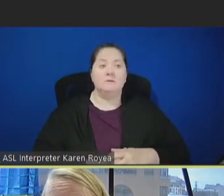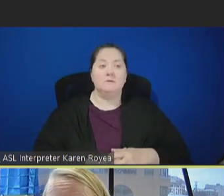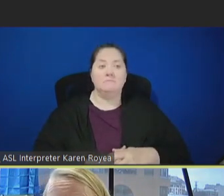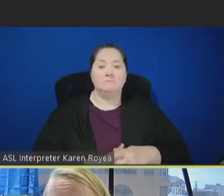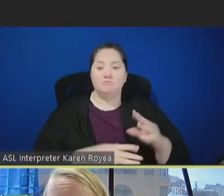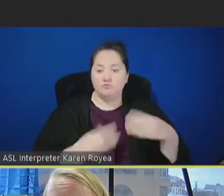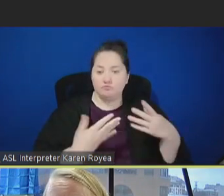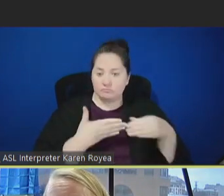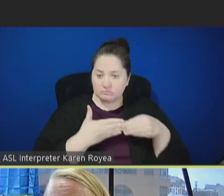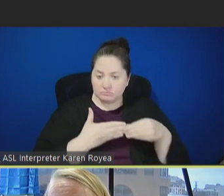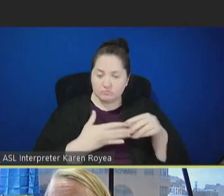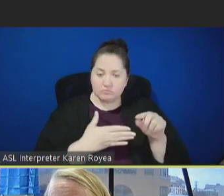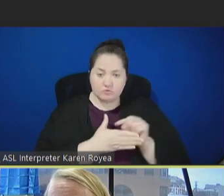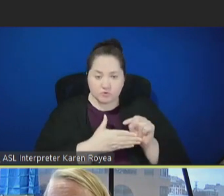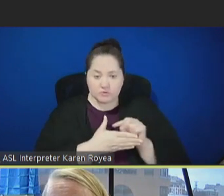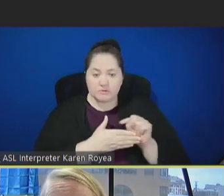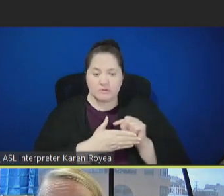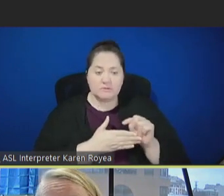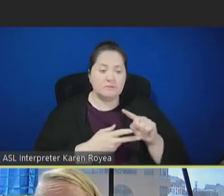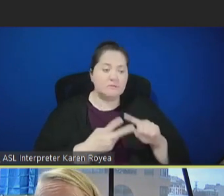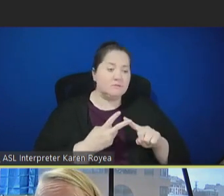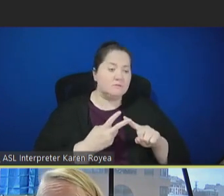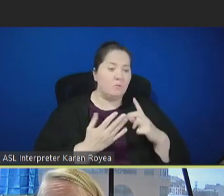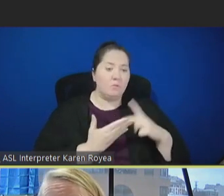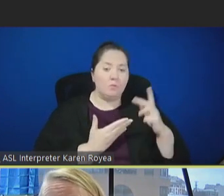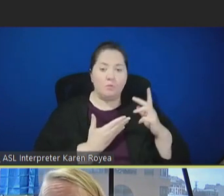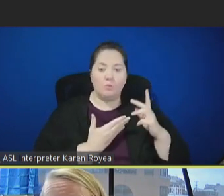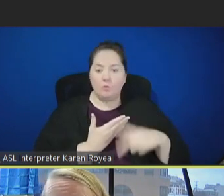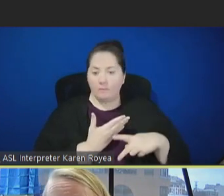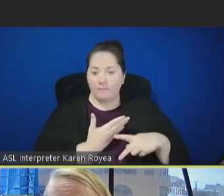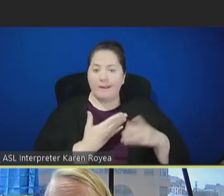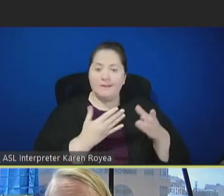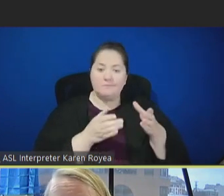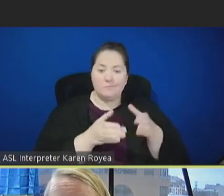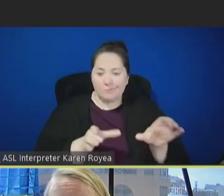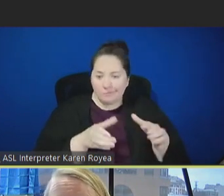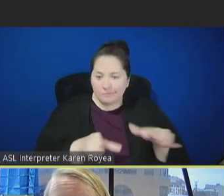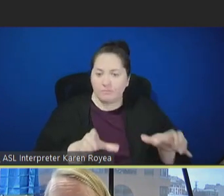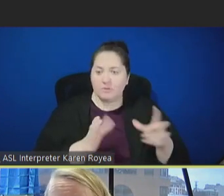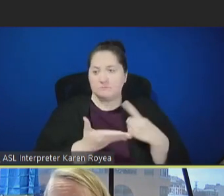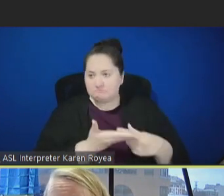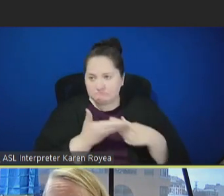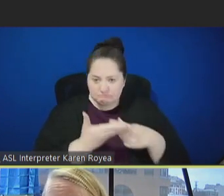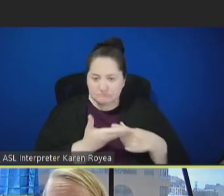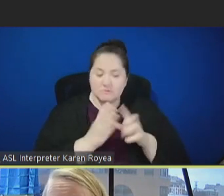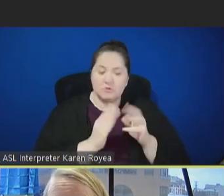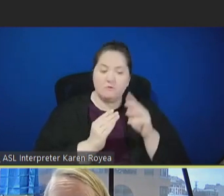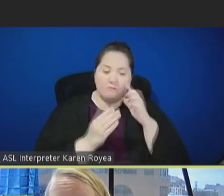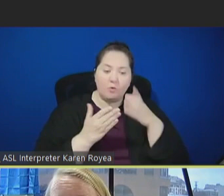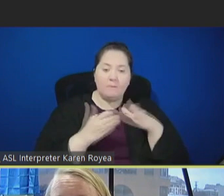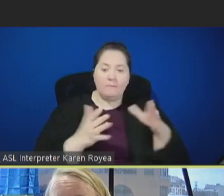training. and programmatic breakout discussions and sessions for public health department staff,